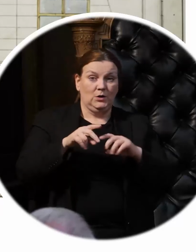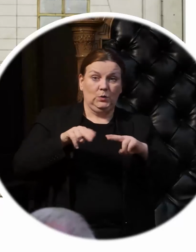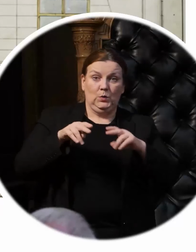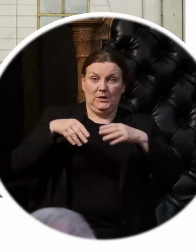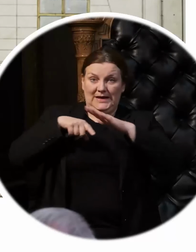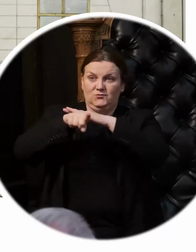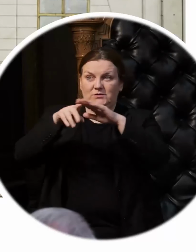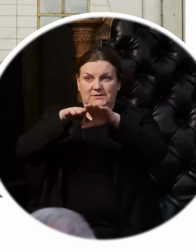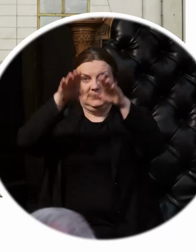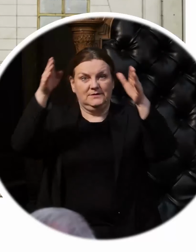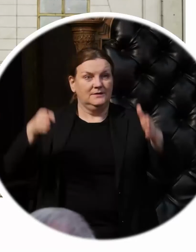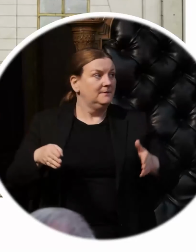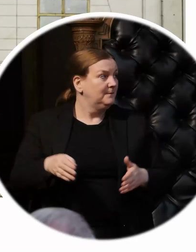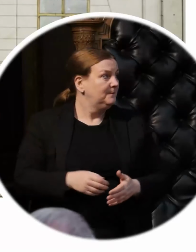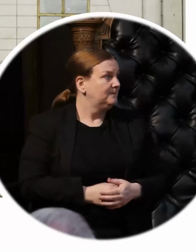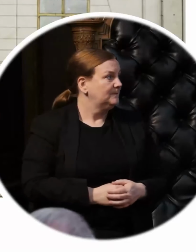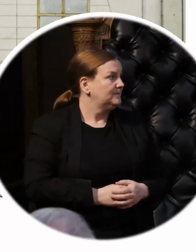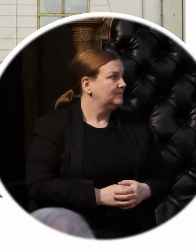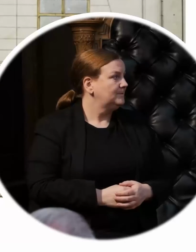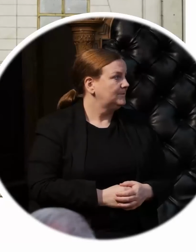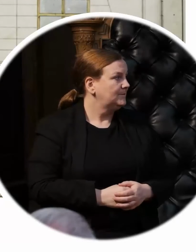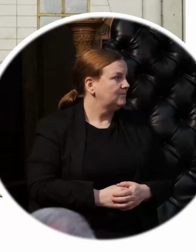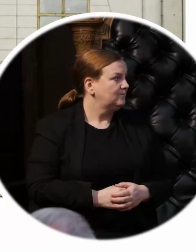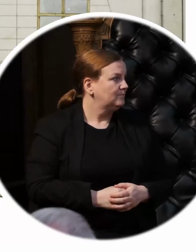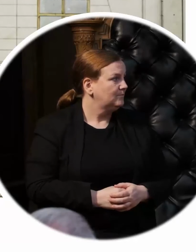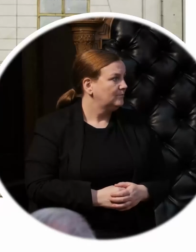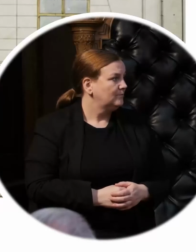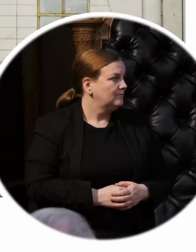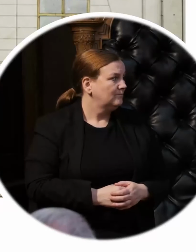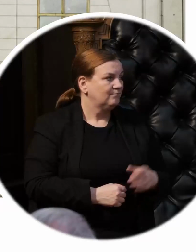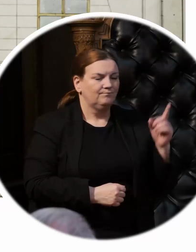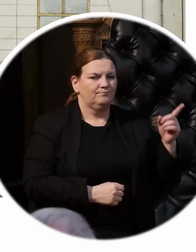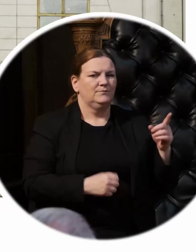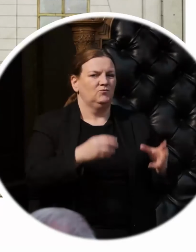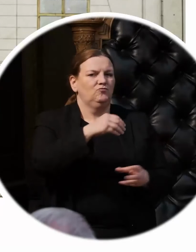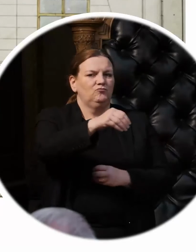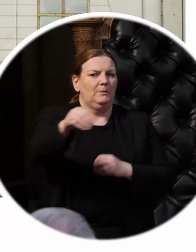This entrance has now been replaced by the Luas,